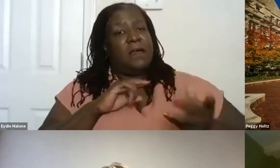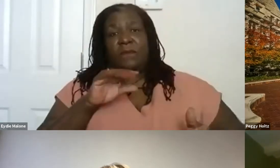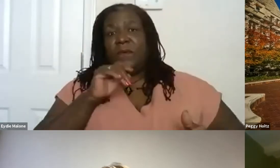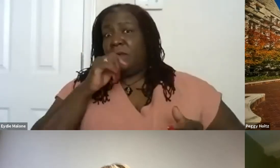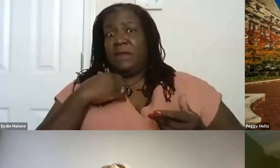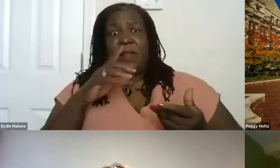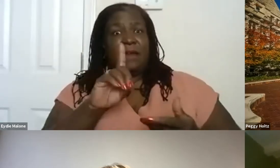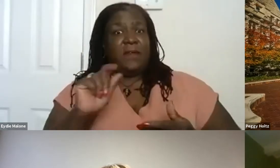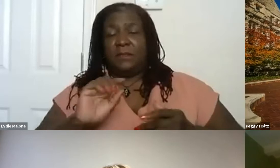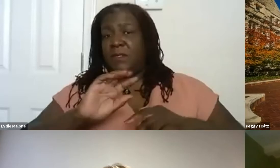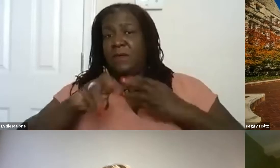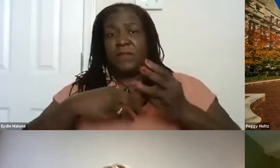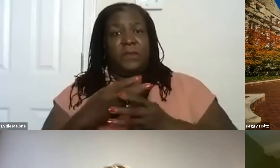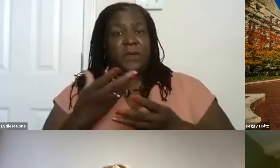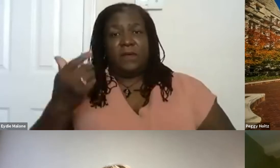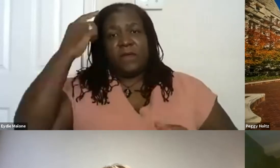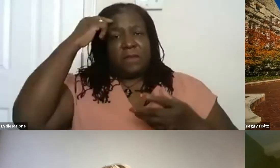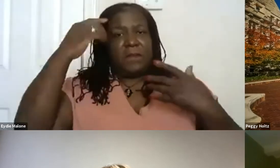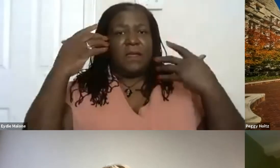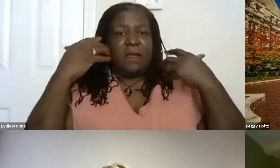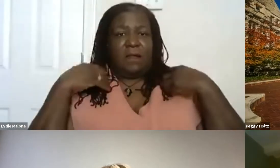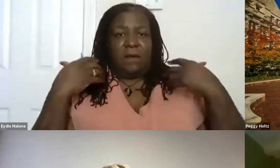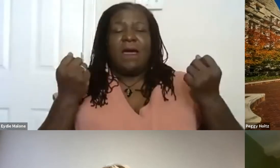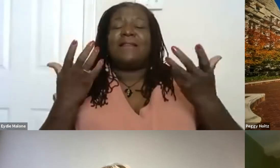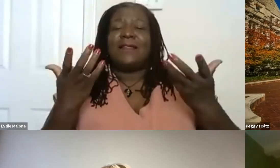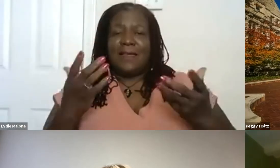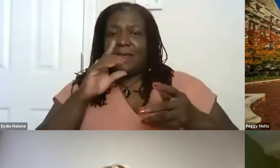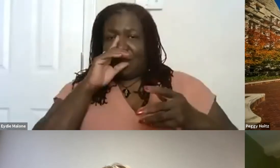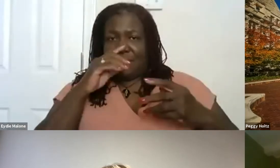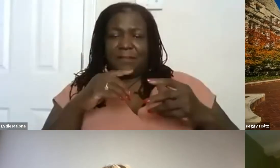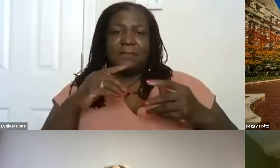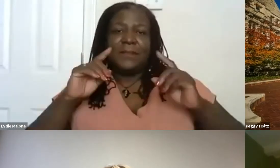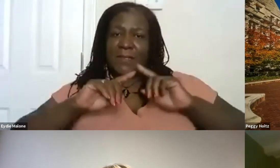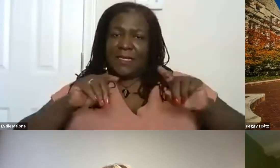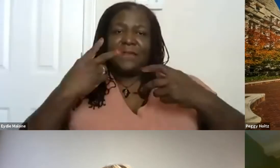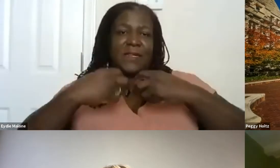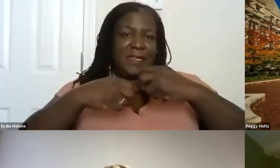issue. And as mentioned, it is in different community groups of people, the Black community,